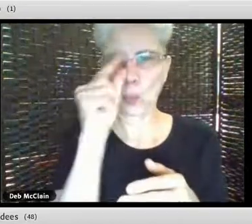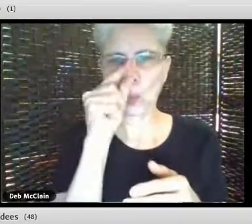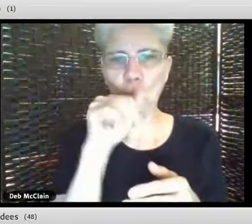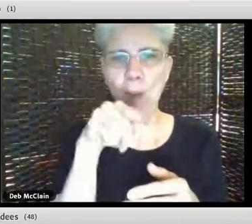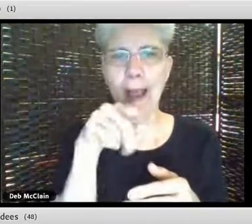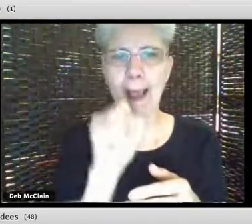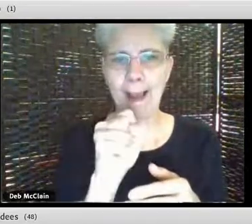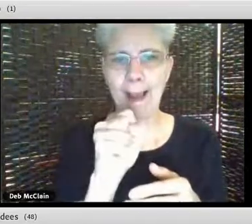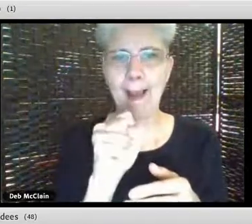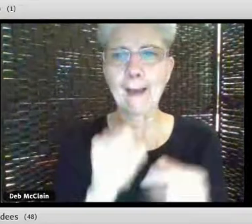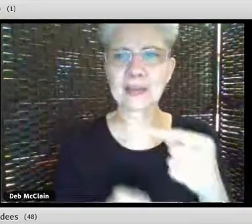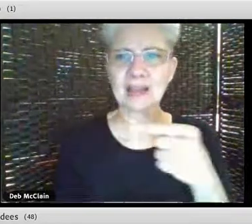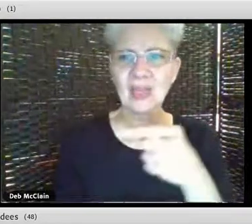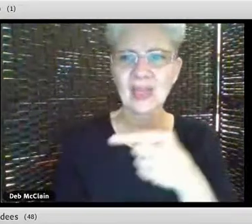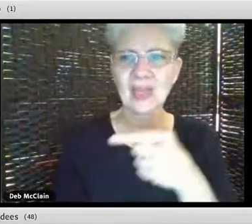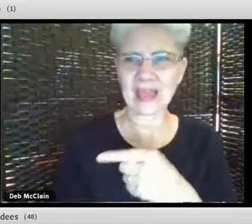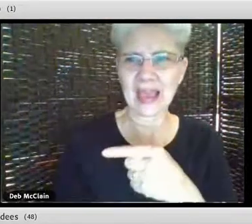so I'm just going to go ahead and click on Drive.